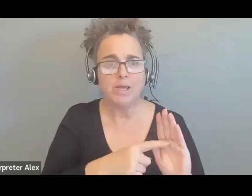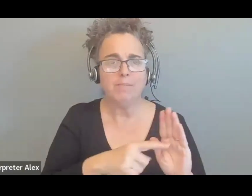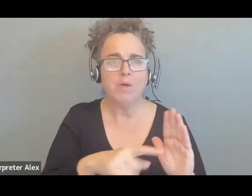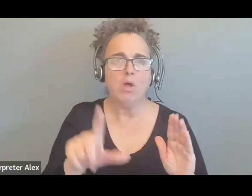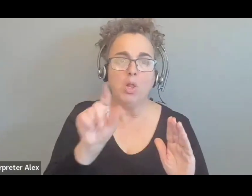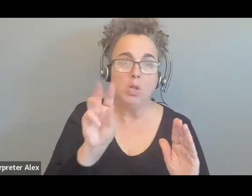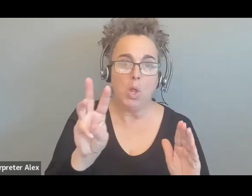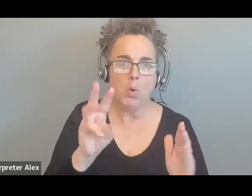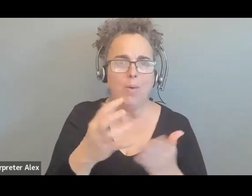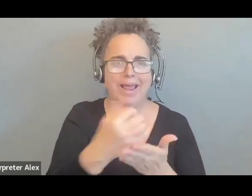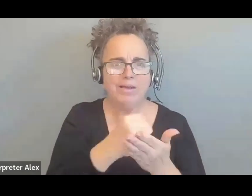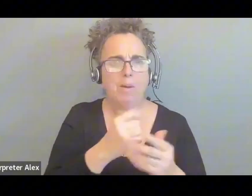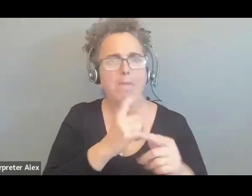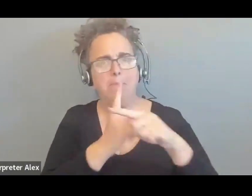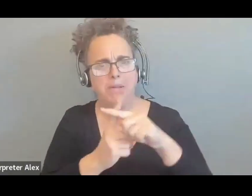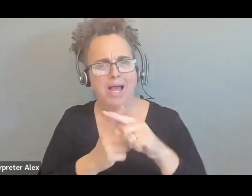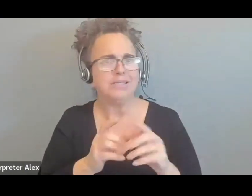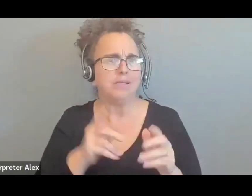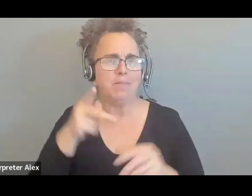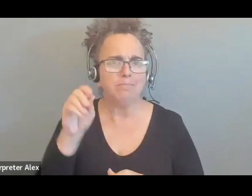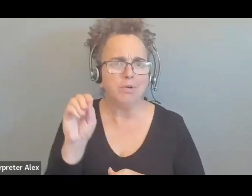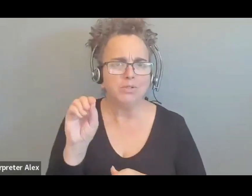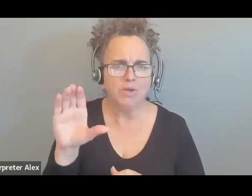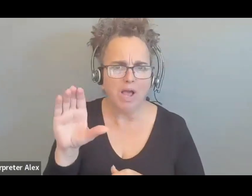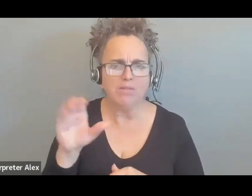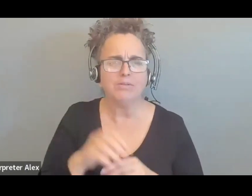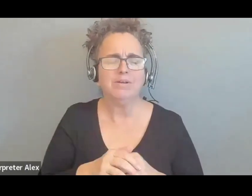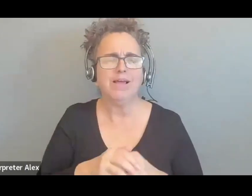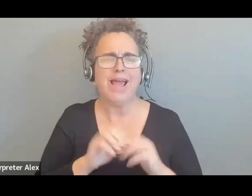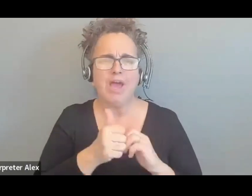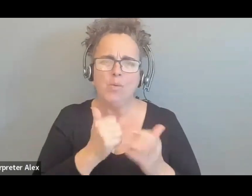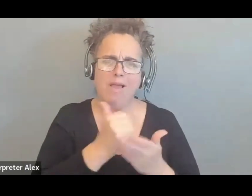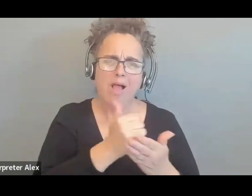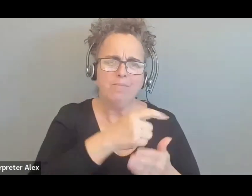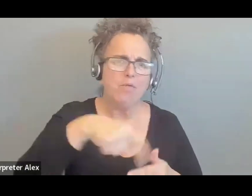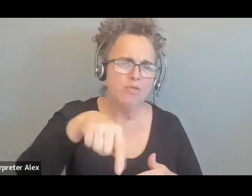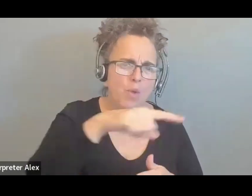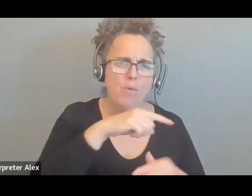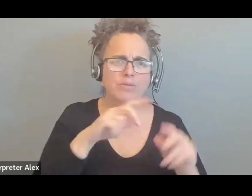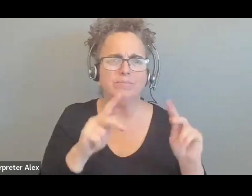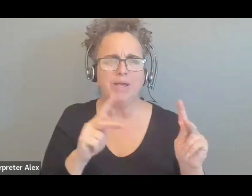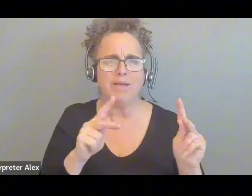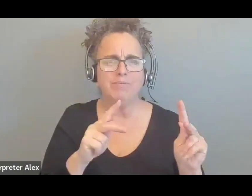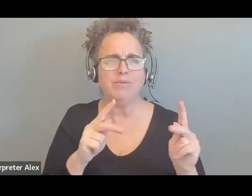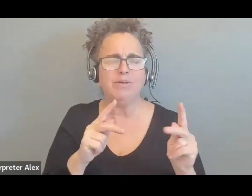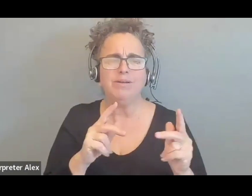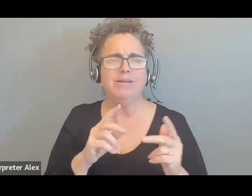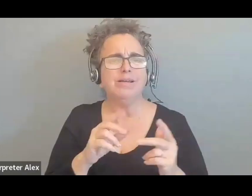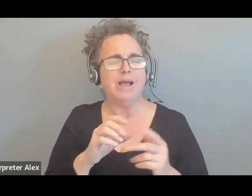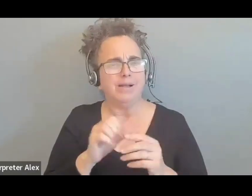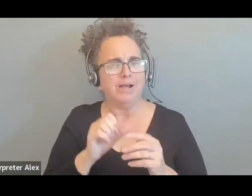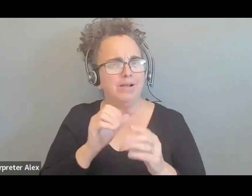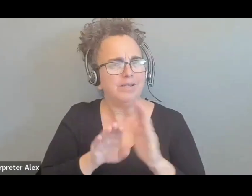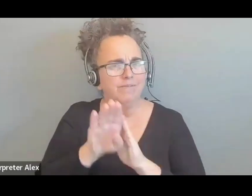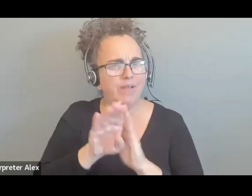How can we hold people and companies accountable and make meaningful changes? That is reality.